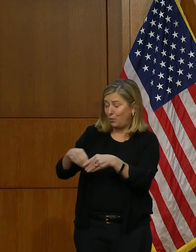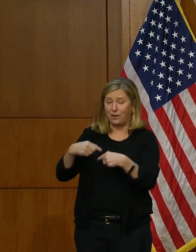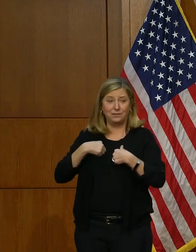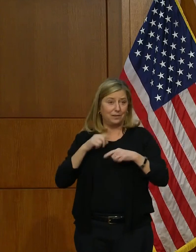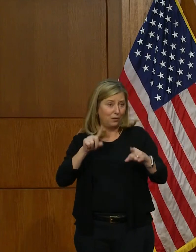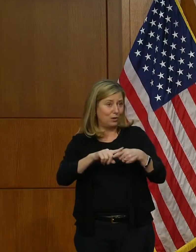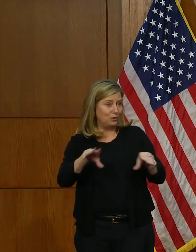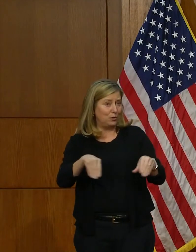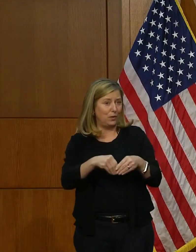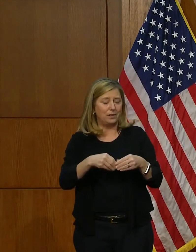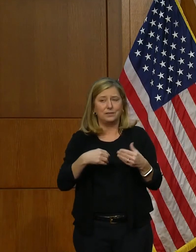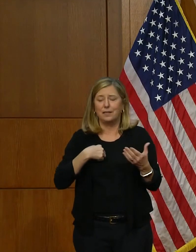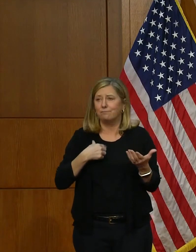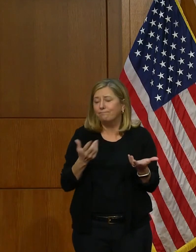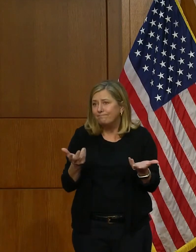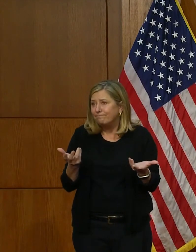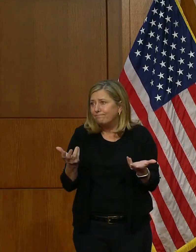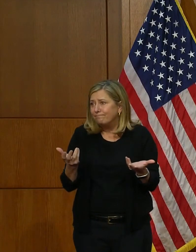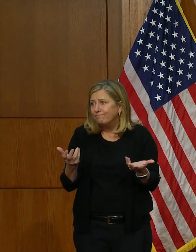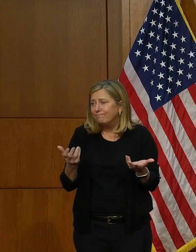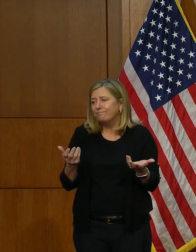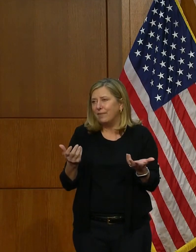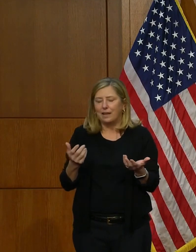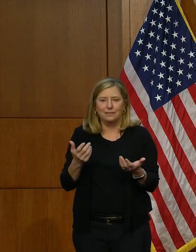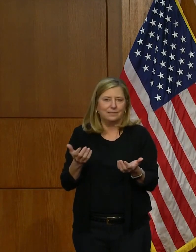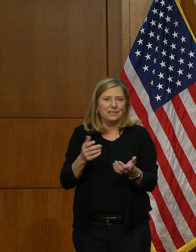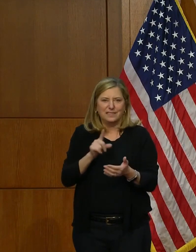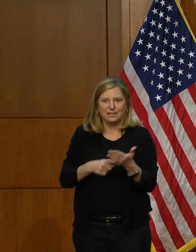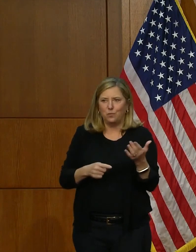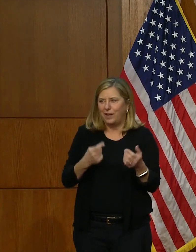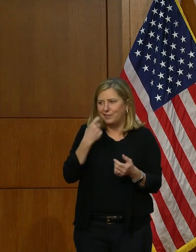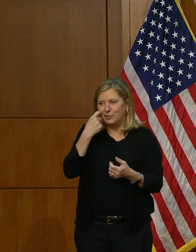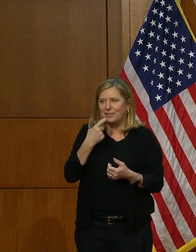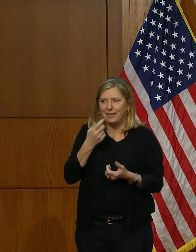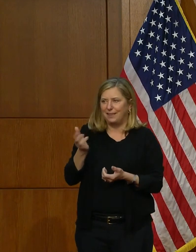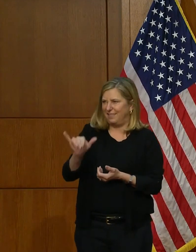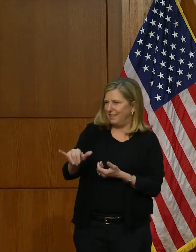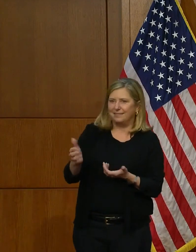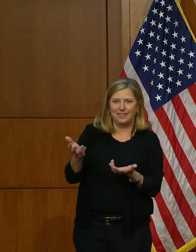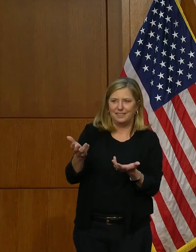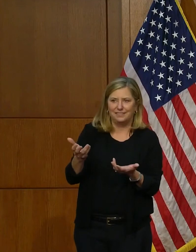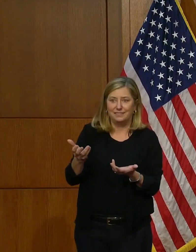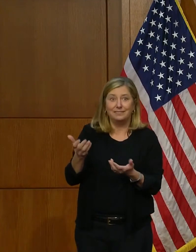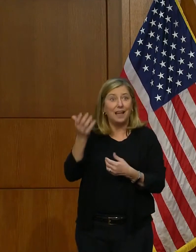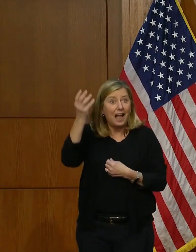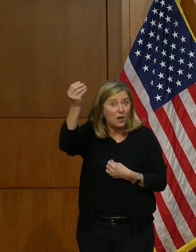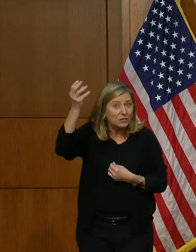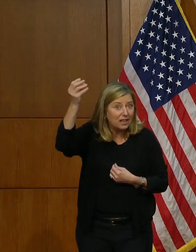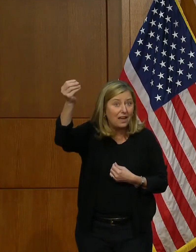UM, JUST AS YOU HAVE. I'VE BEEN TO A NUMBER OF WEDDINGS AND.